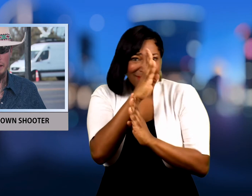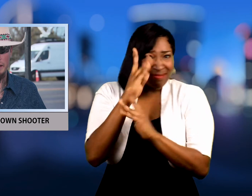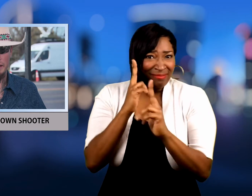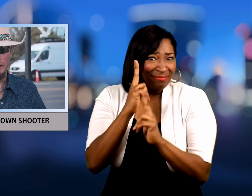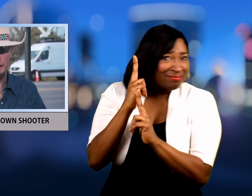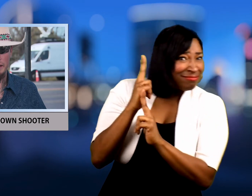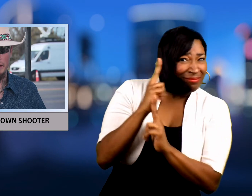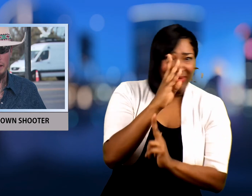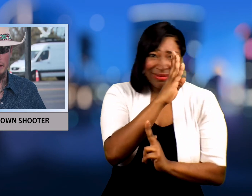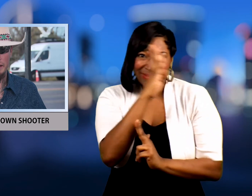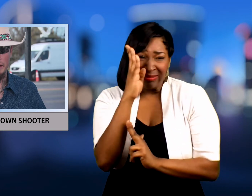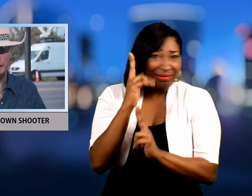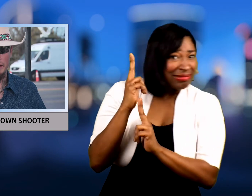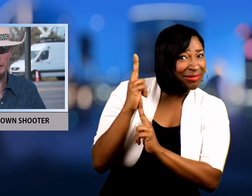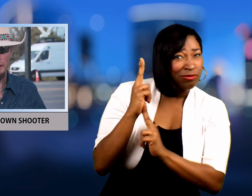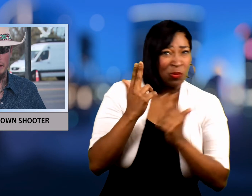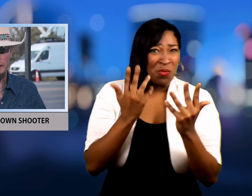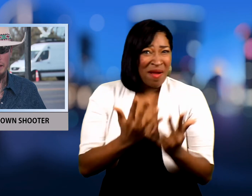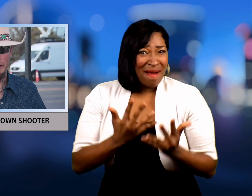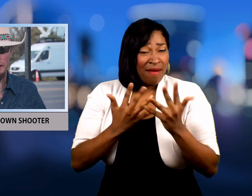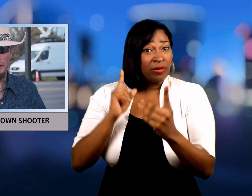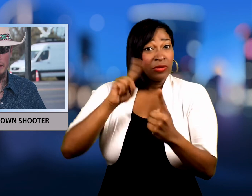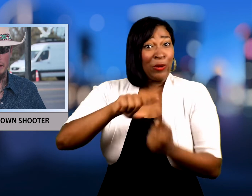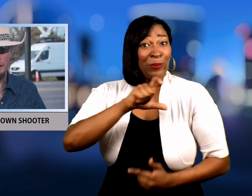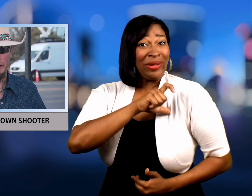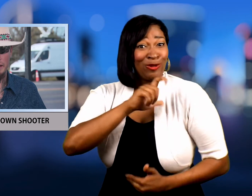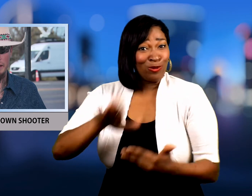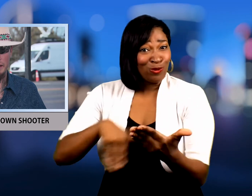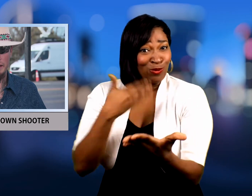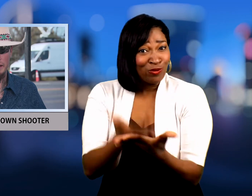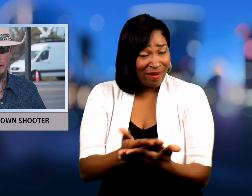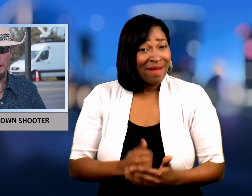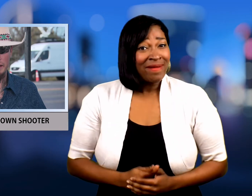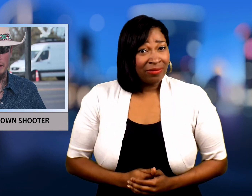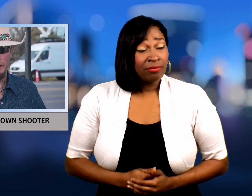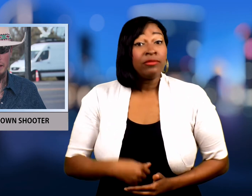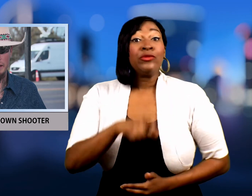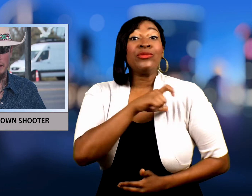police arrived. Police say Kelley was dead